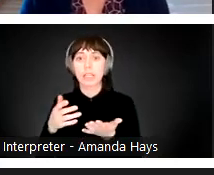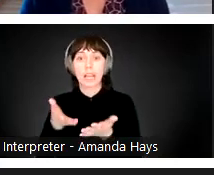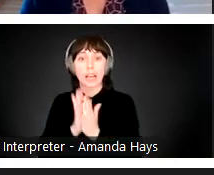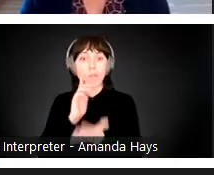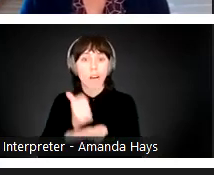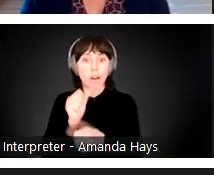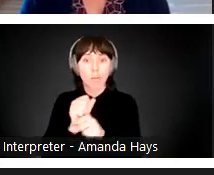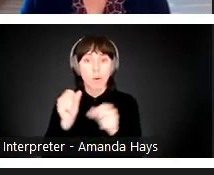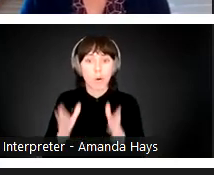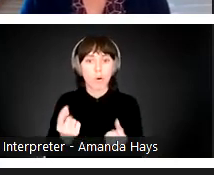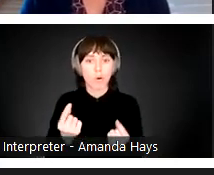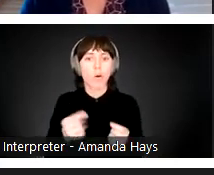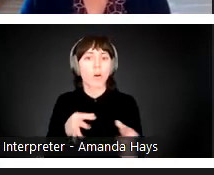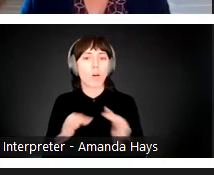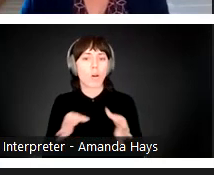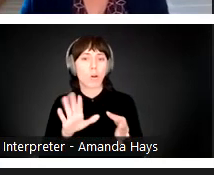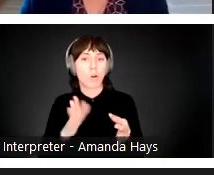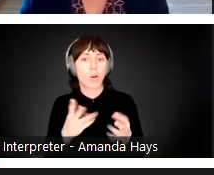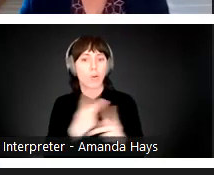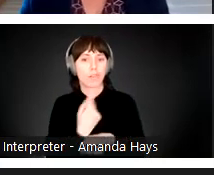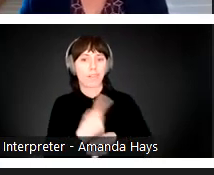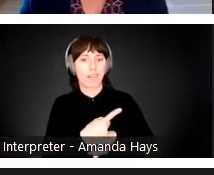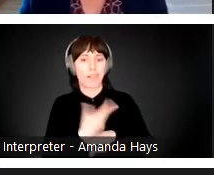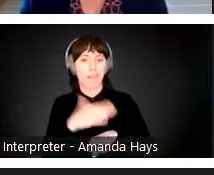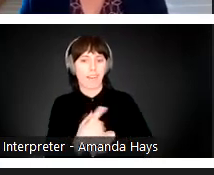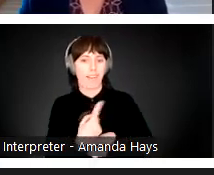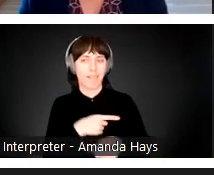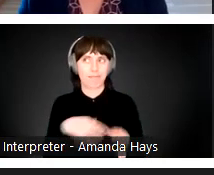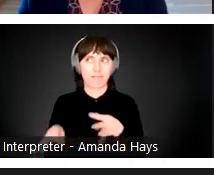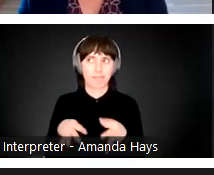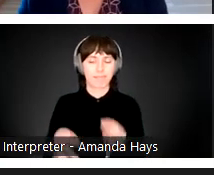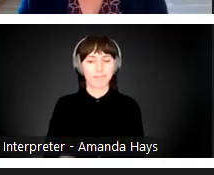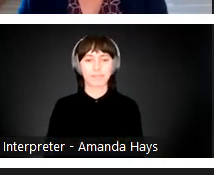describing what you're like on a bad day. Next slide, please.